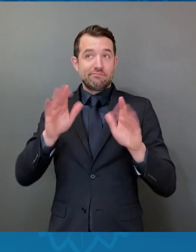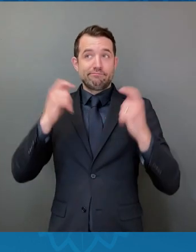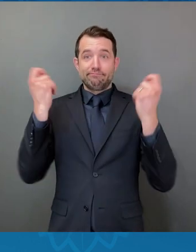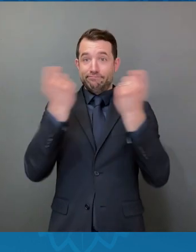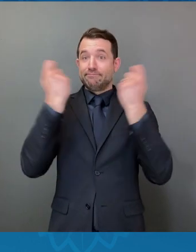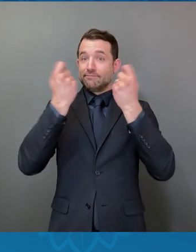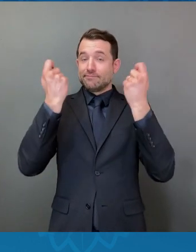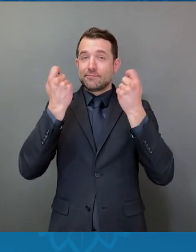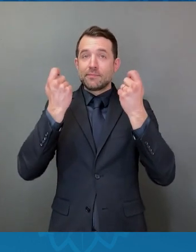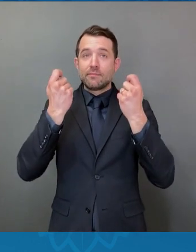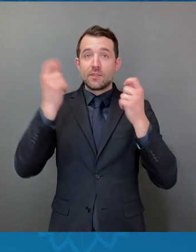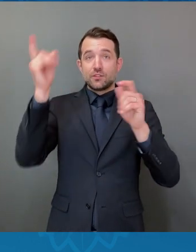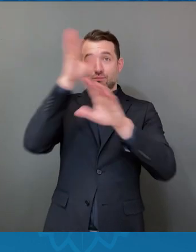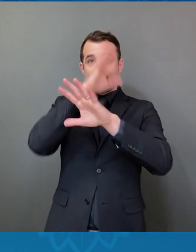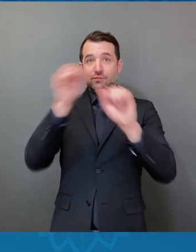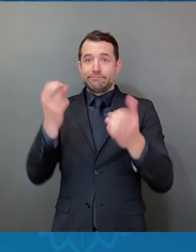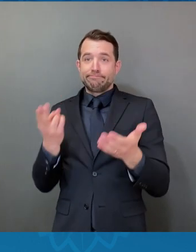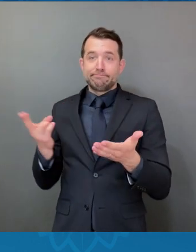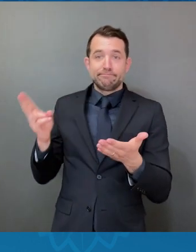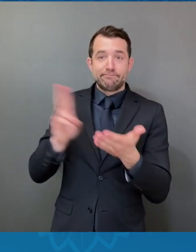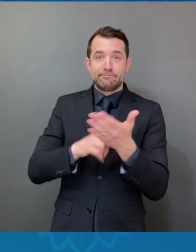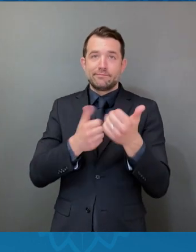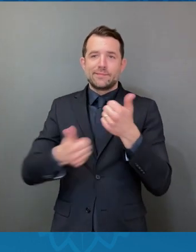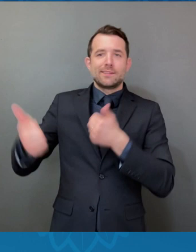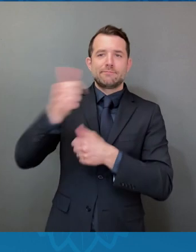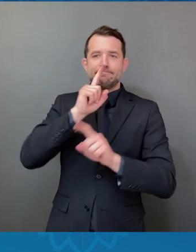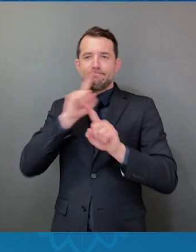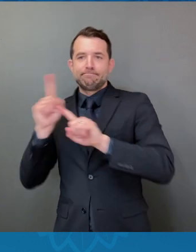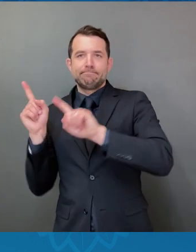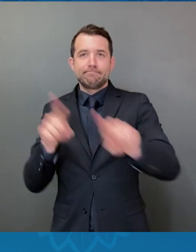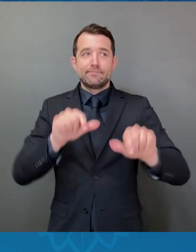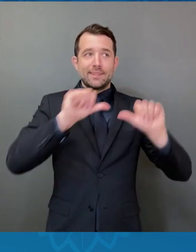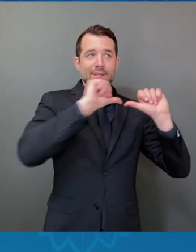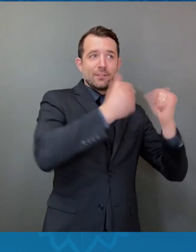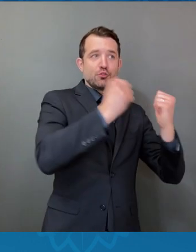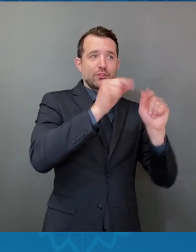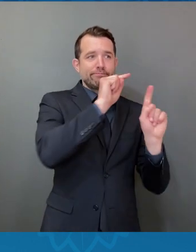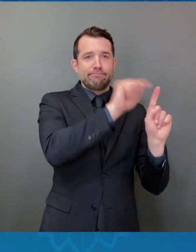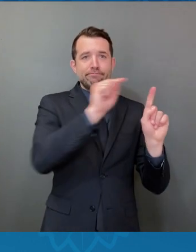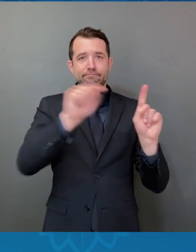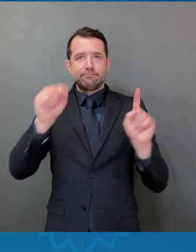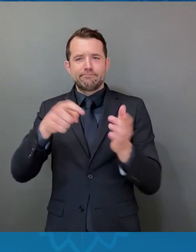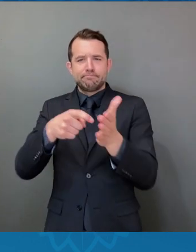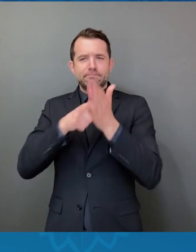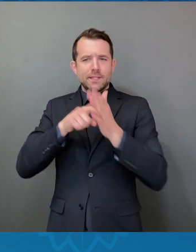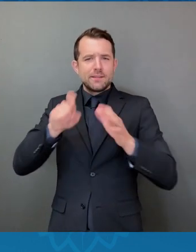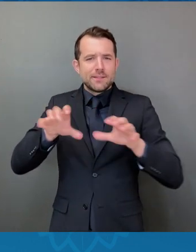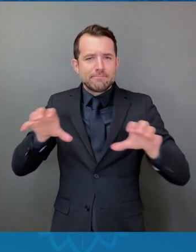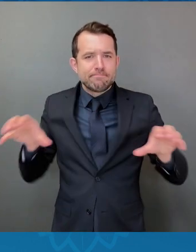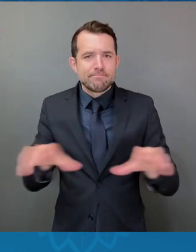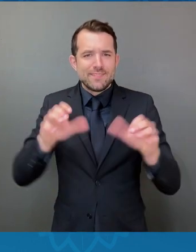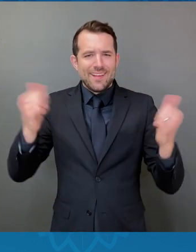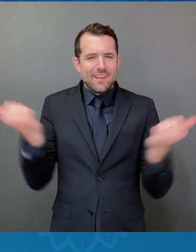to do everything in their power to promote voting access and to protect the freedom to vote. And today, I'm proud to be joined